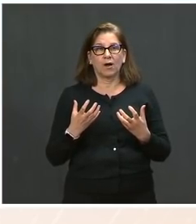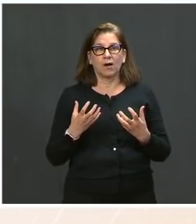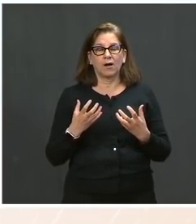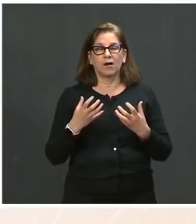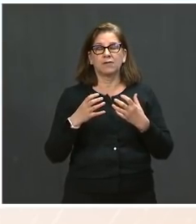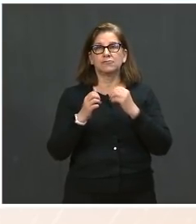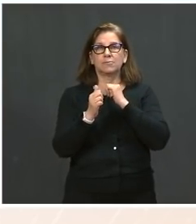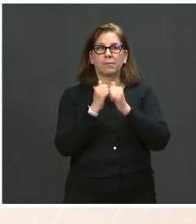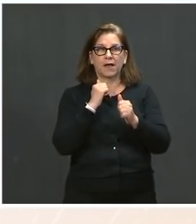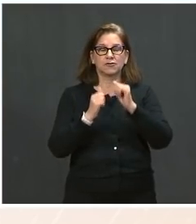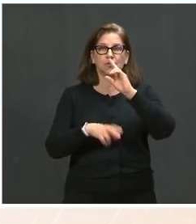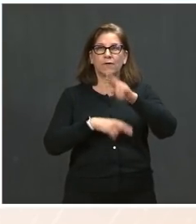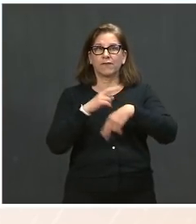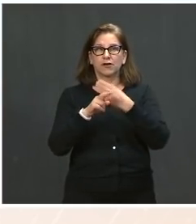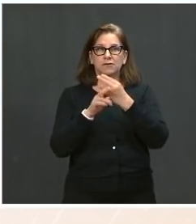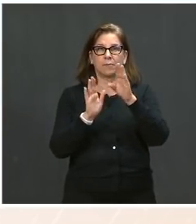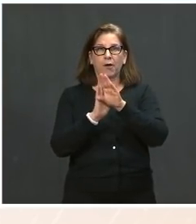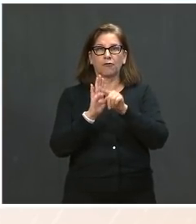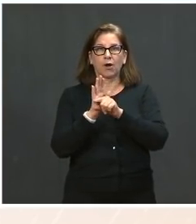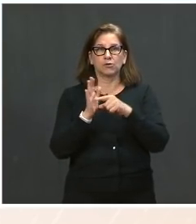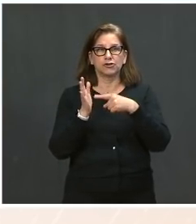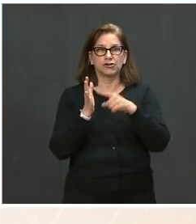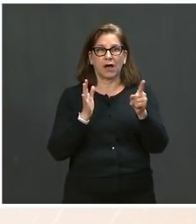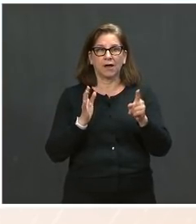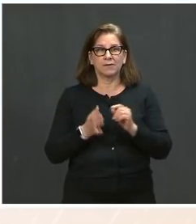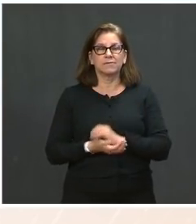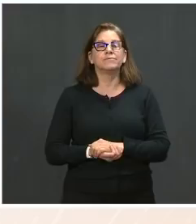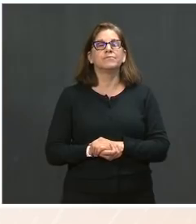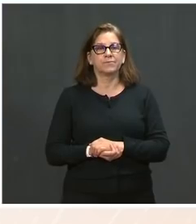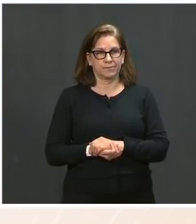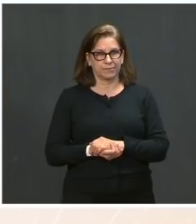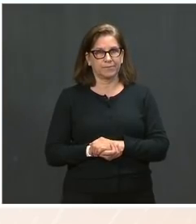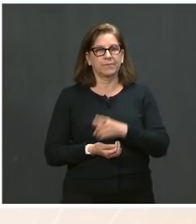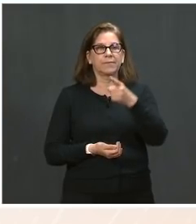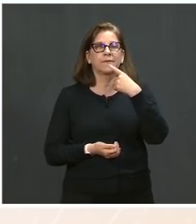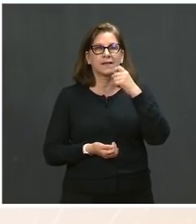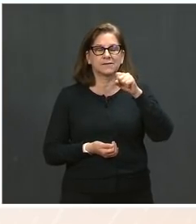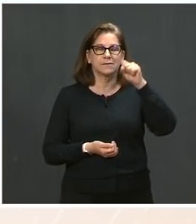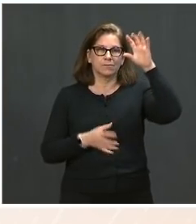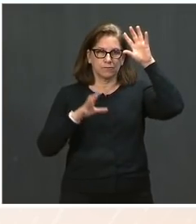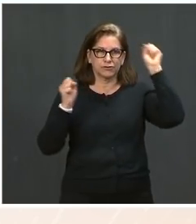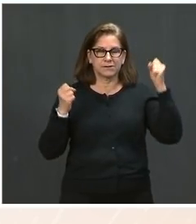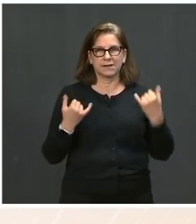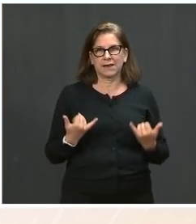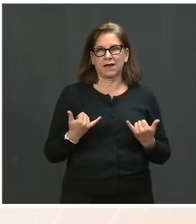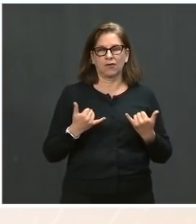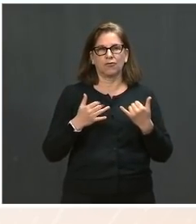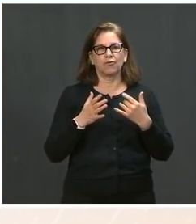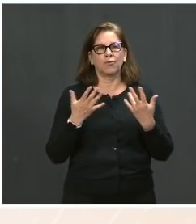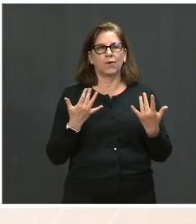Ms. Psaki: I think the President is going to leave the analysis of what's viable and doable to all of you and people on the outside.